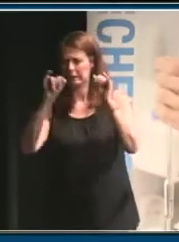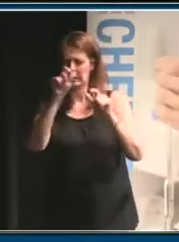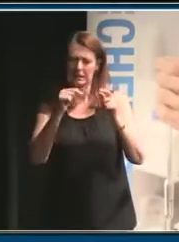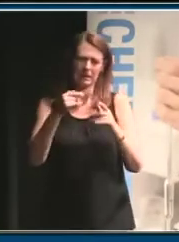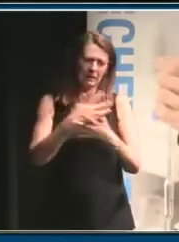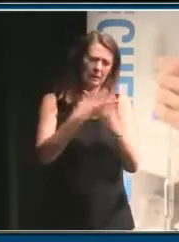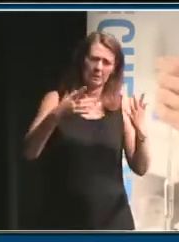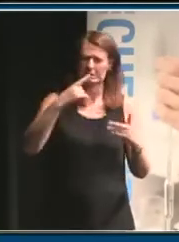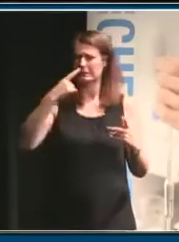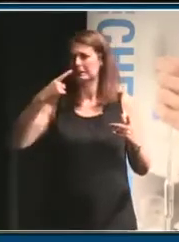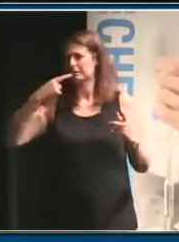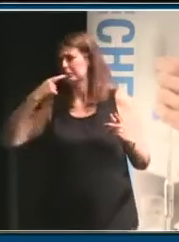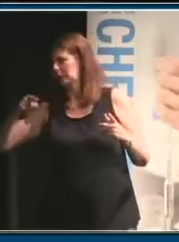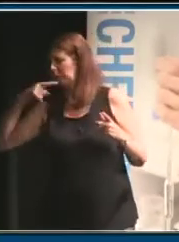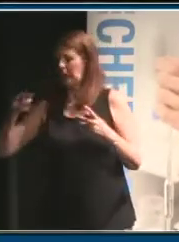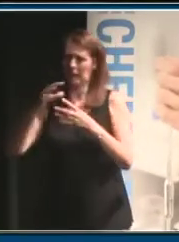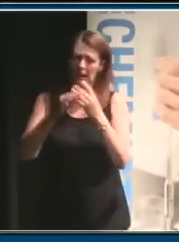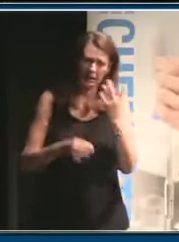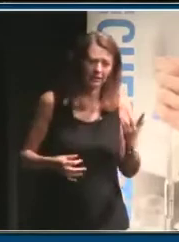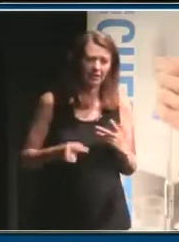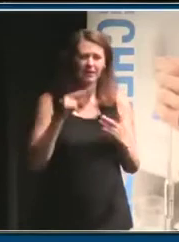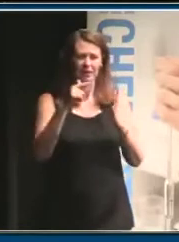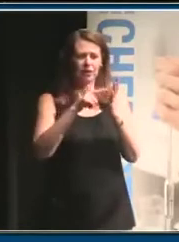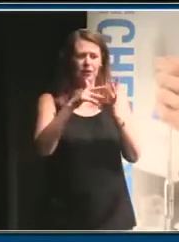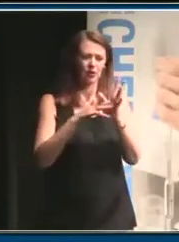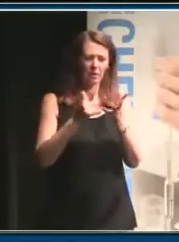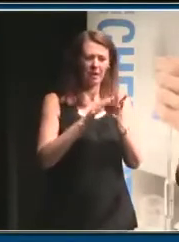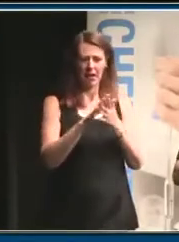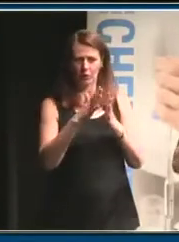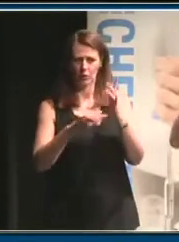shows on national public radio in the United States, Tom Ashbrook On Point. I’m on that